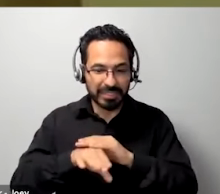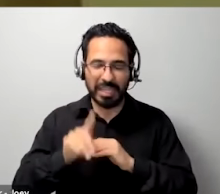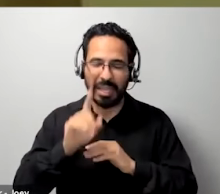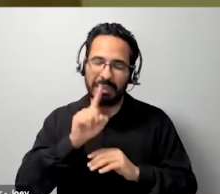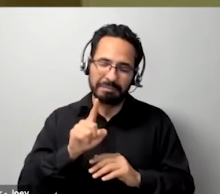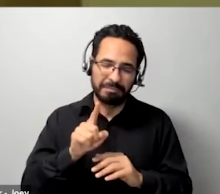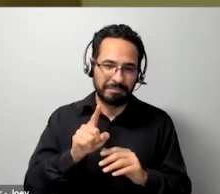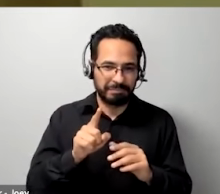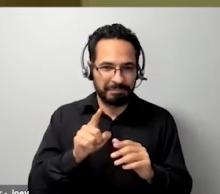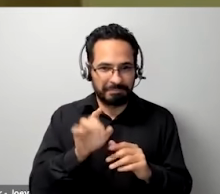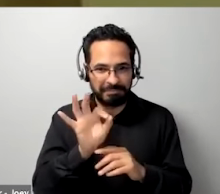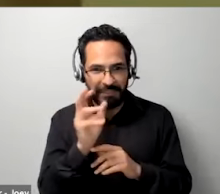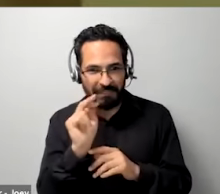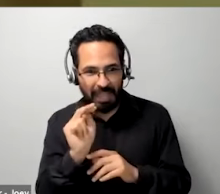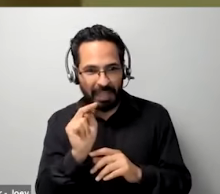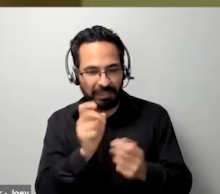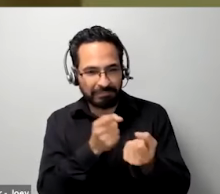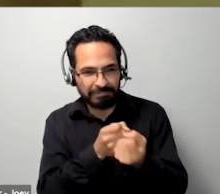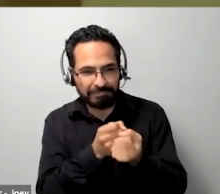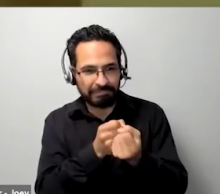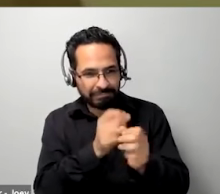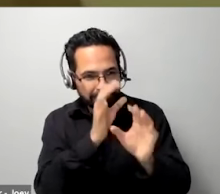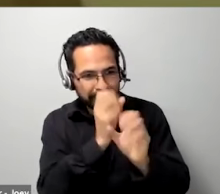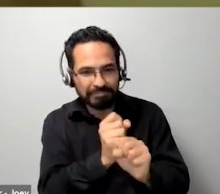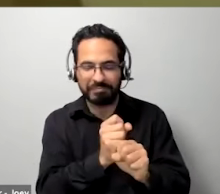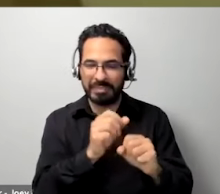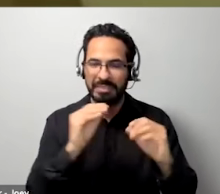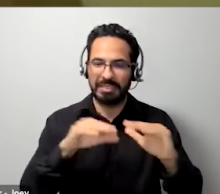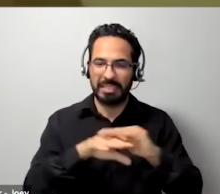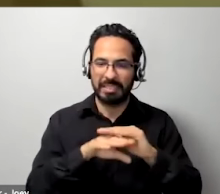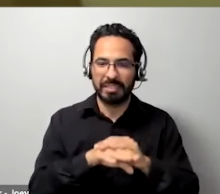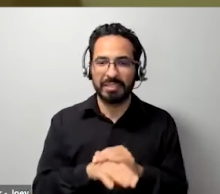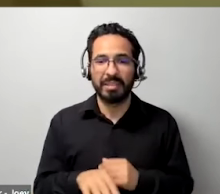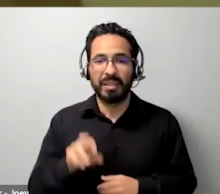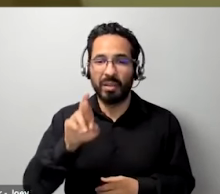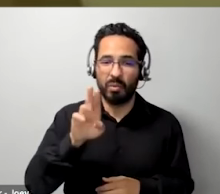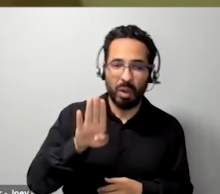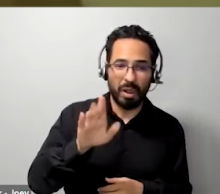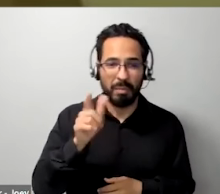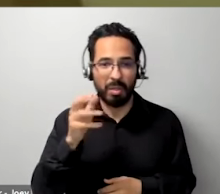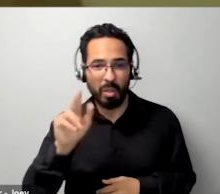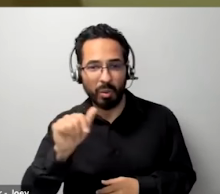I think to Rob's point and Laura's point, they do an amazing job at Teach Access.